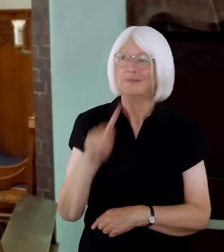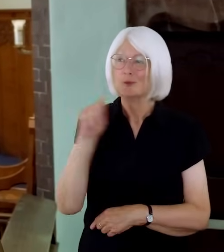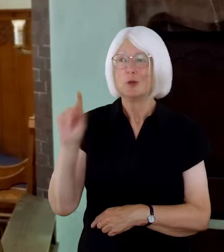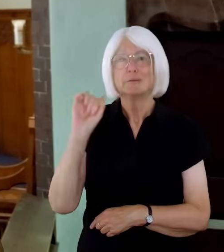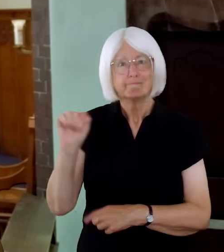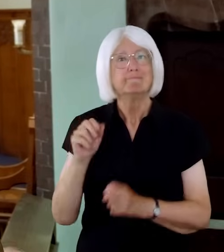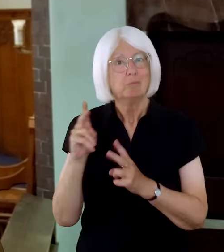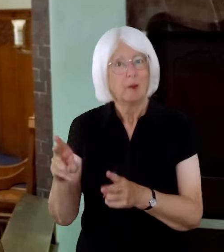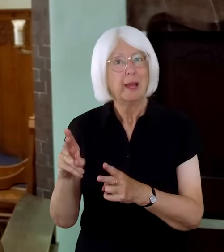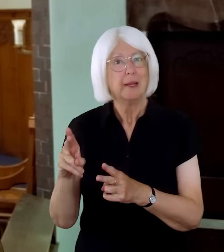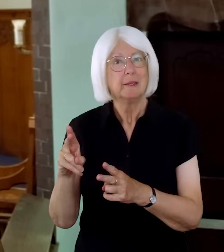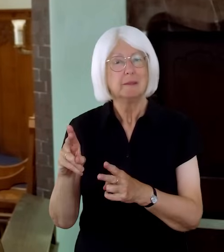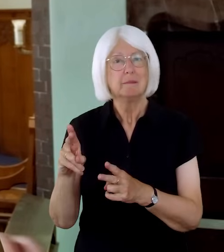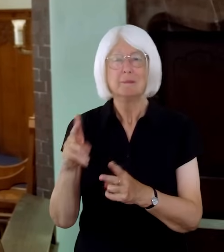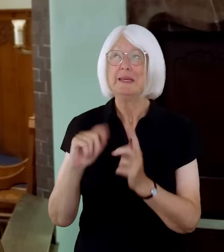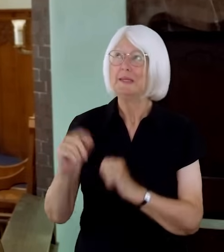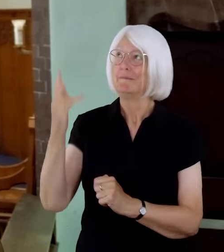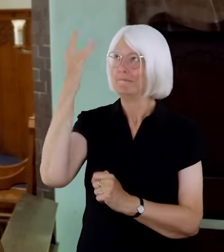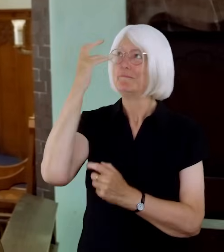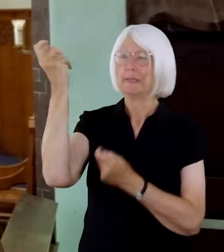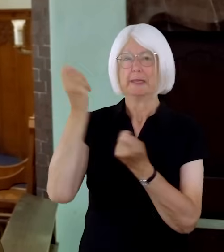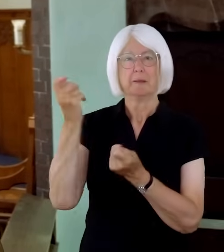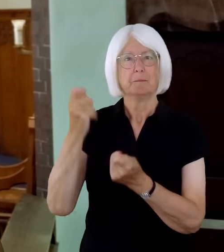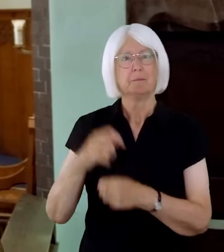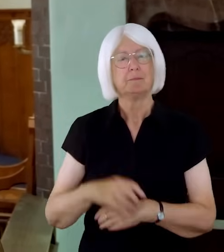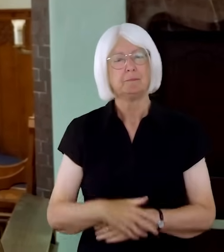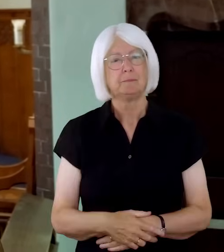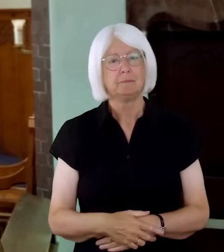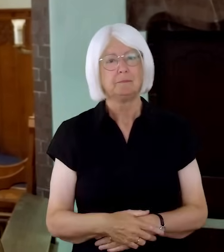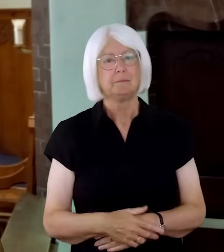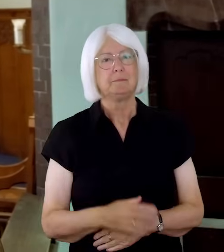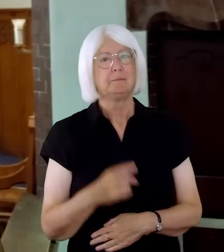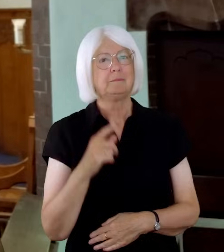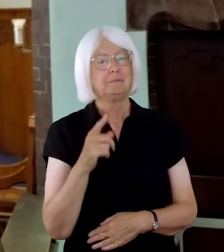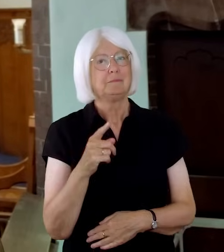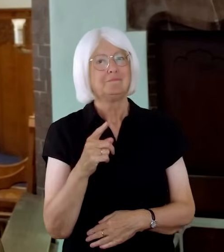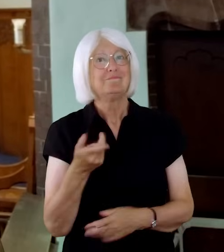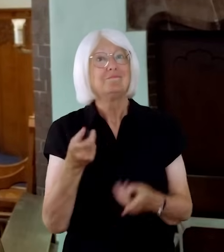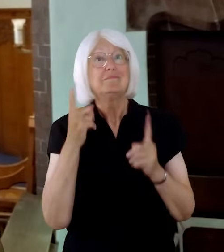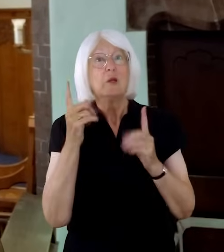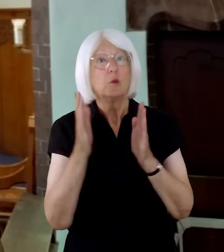the way of life in the kingdom of God. In the Lord's prayer we pray daily